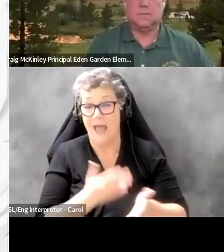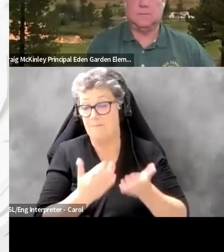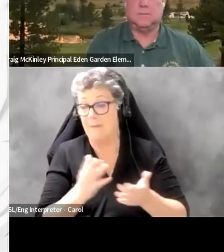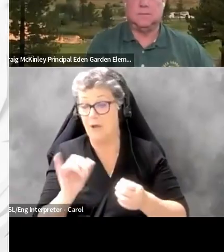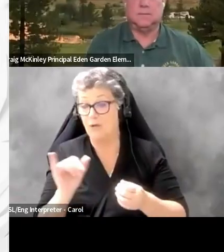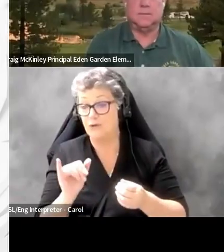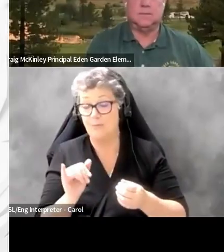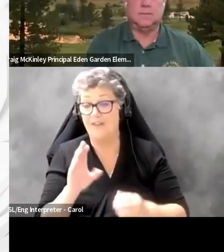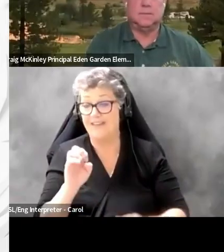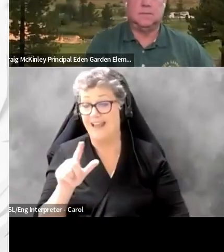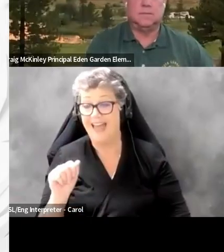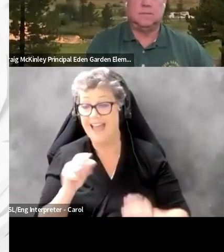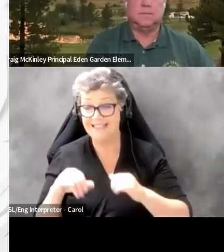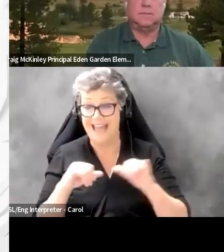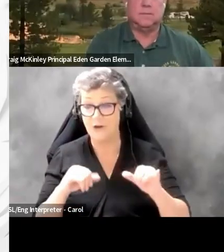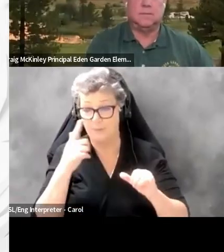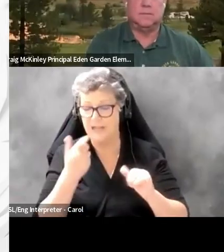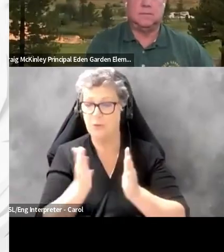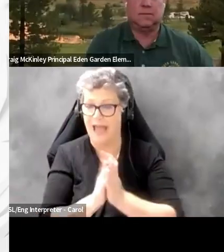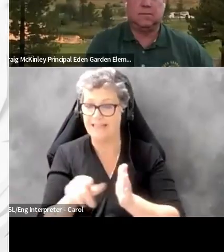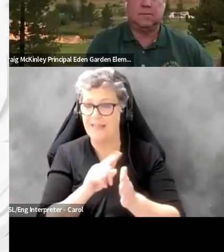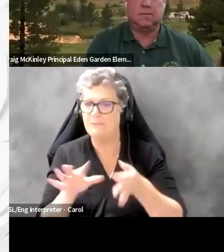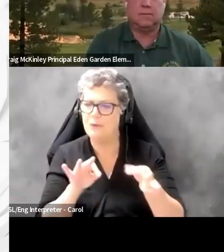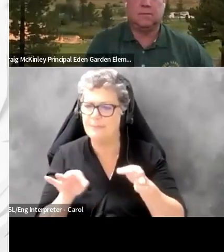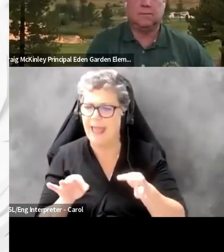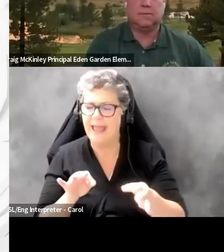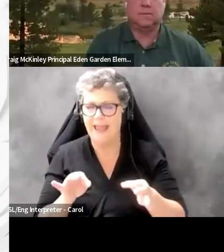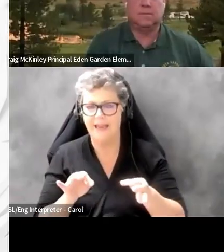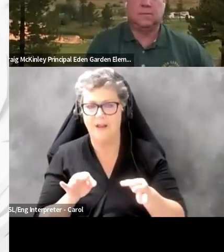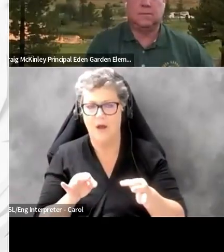had some ELA standards because you were asking them to explain or or some a conversation that